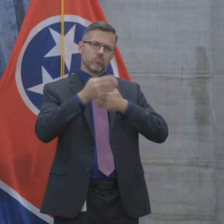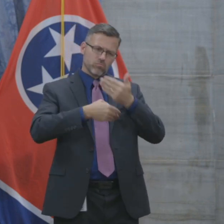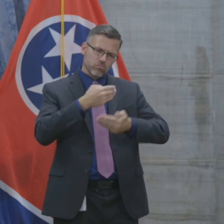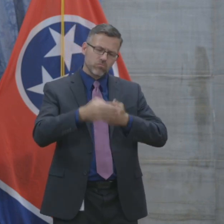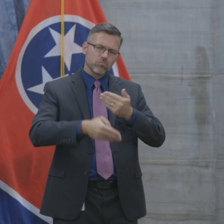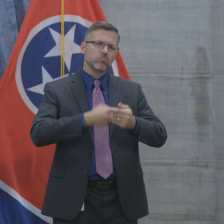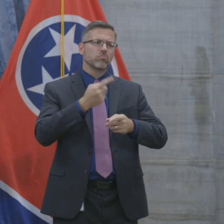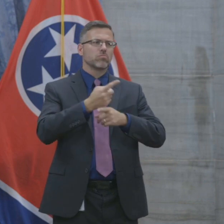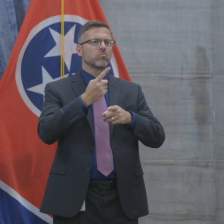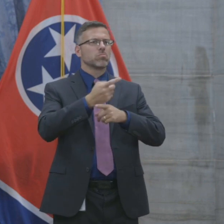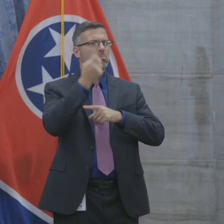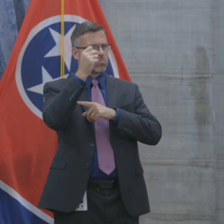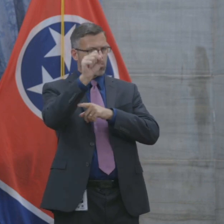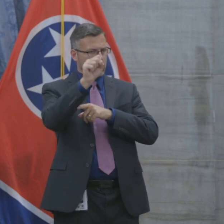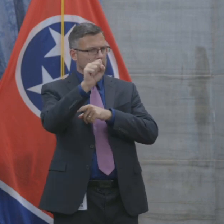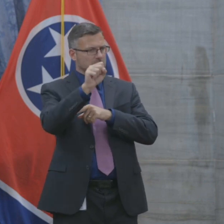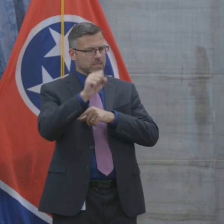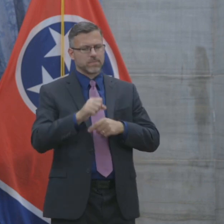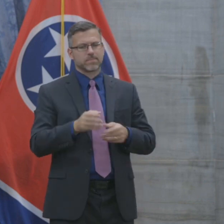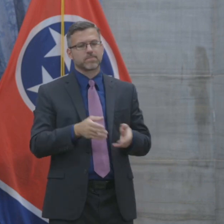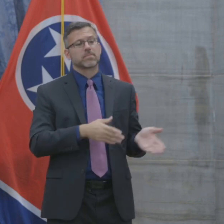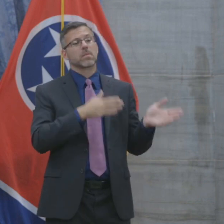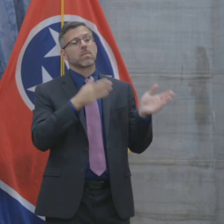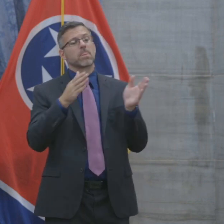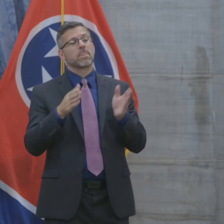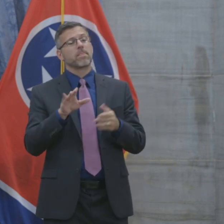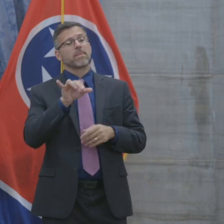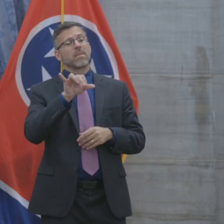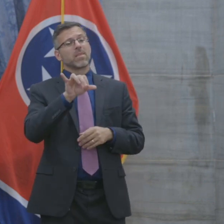at one point when they were upset because you had instituted